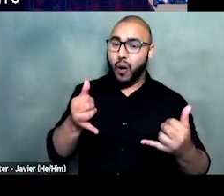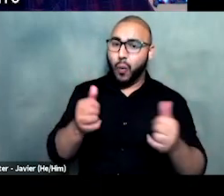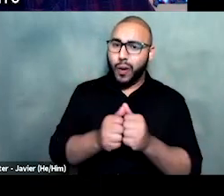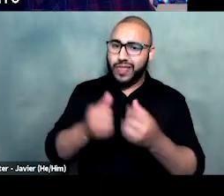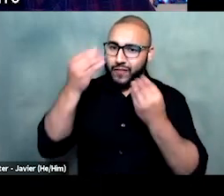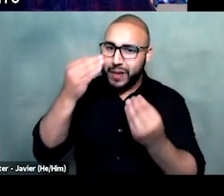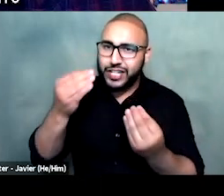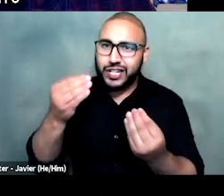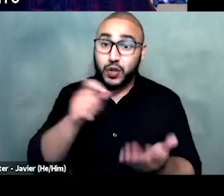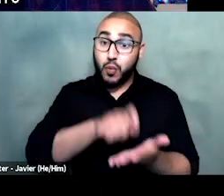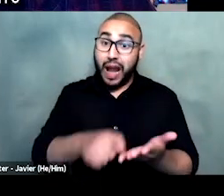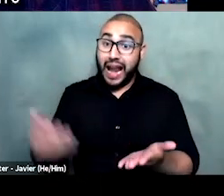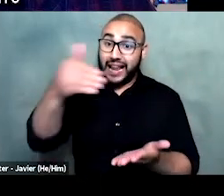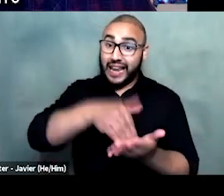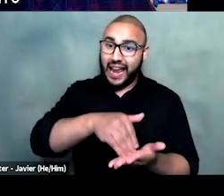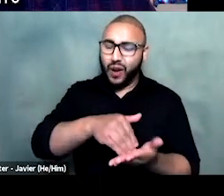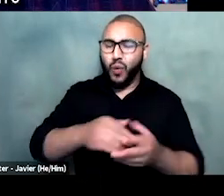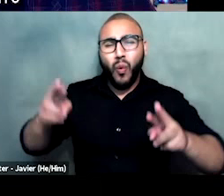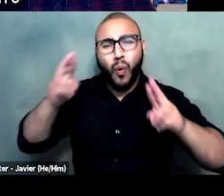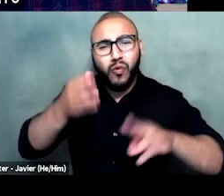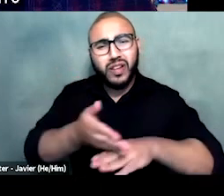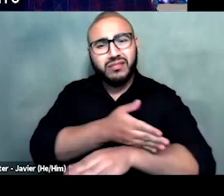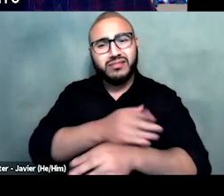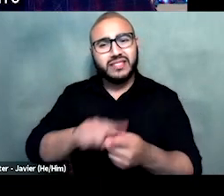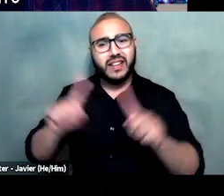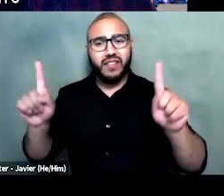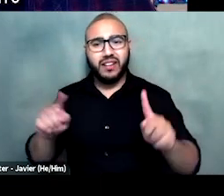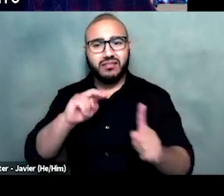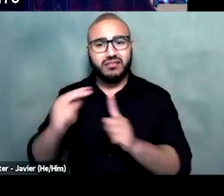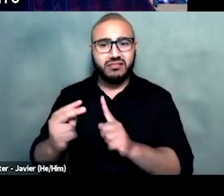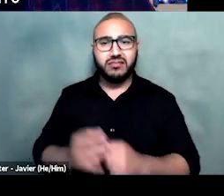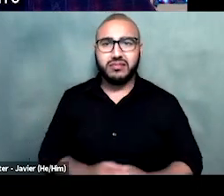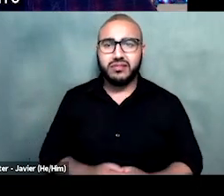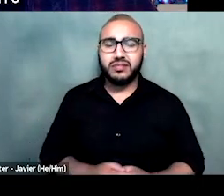hope that there would be, if you had to write that again, that it would be just a little